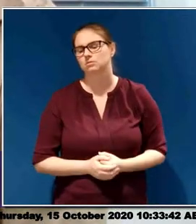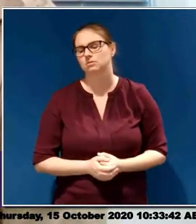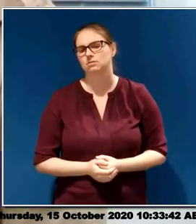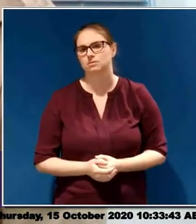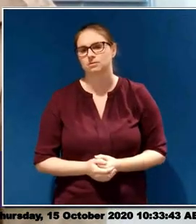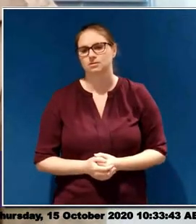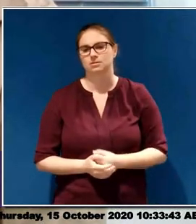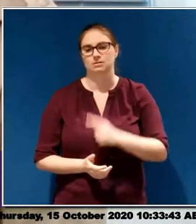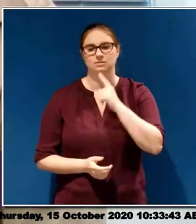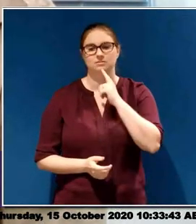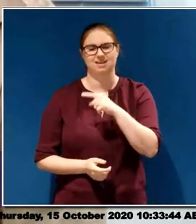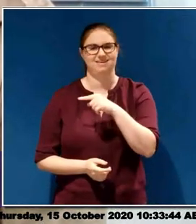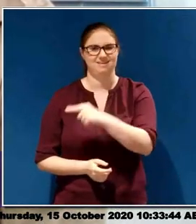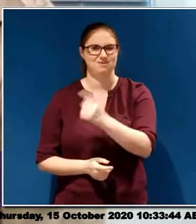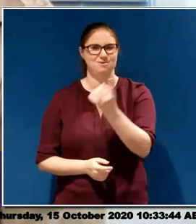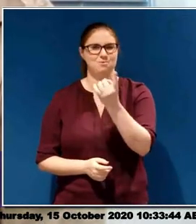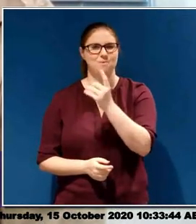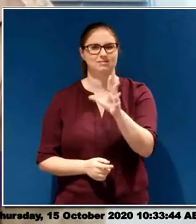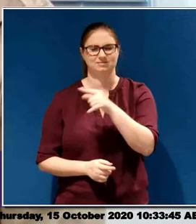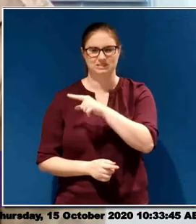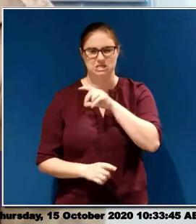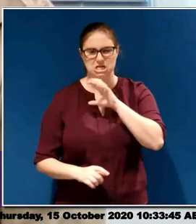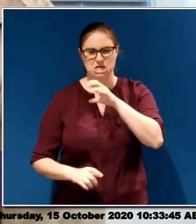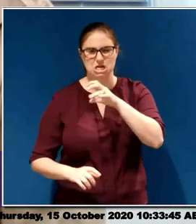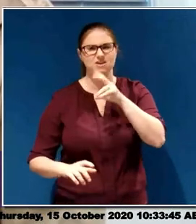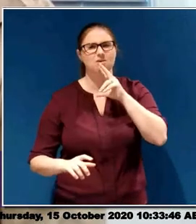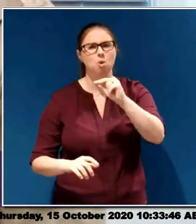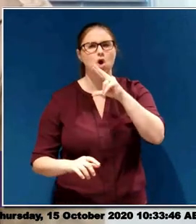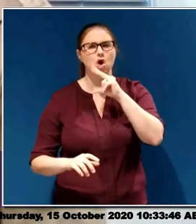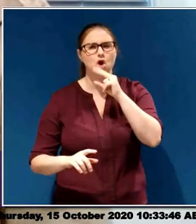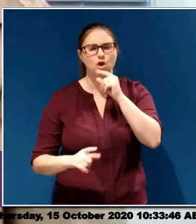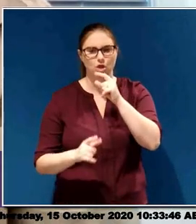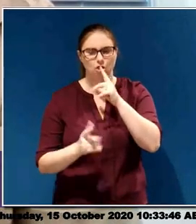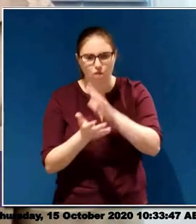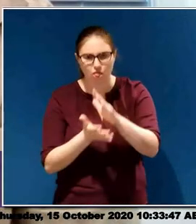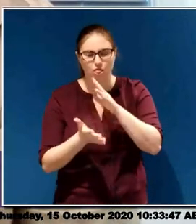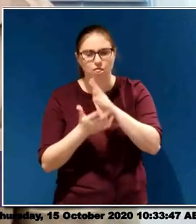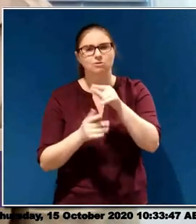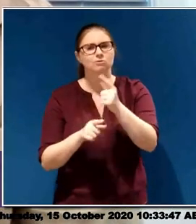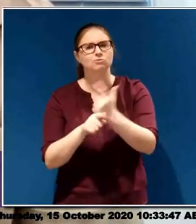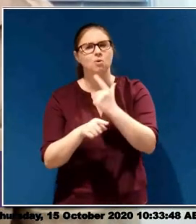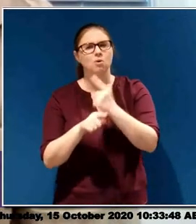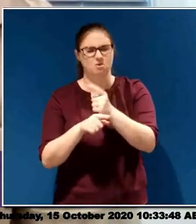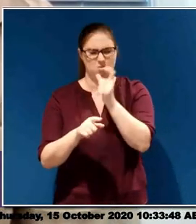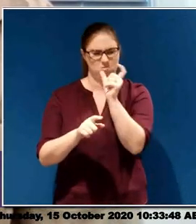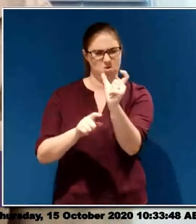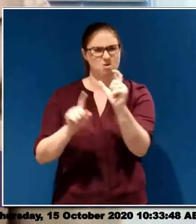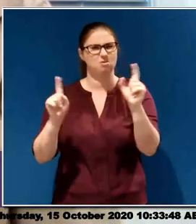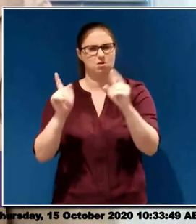ticks that he said, you know, for a few weeks there, and they can't stop saying it.